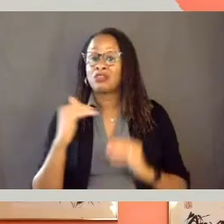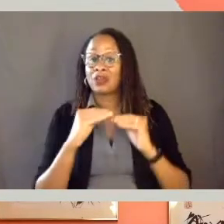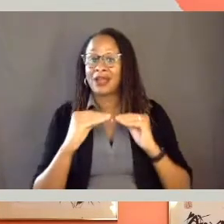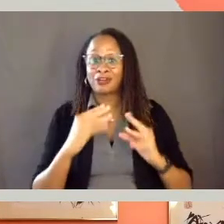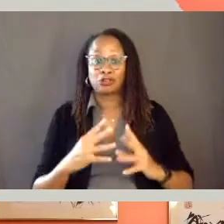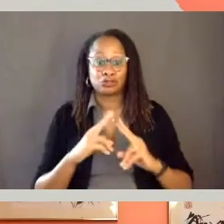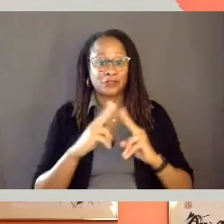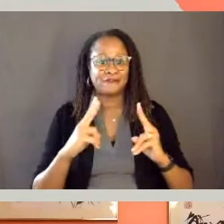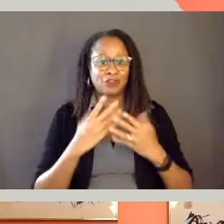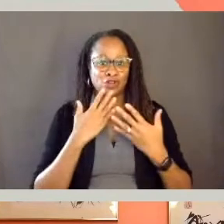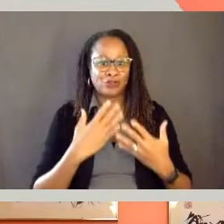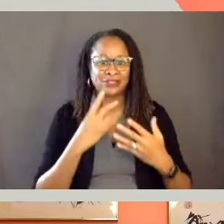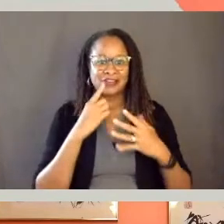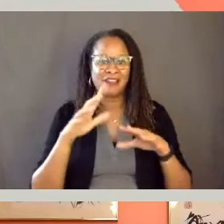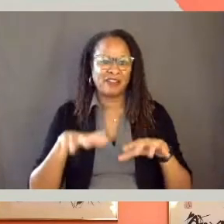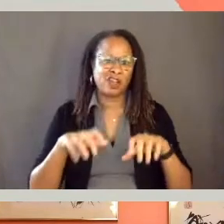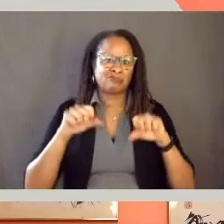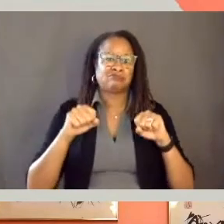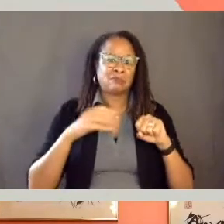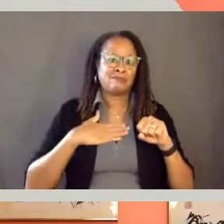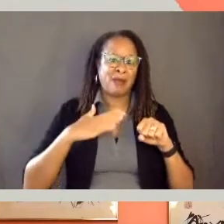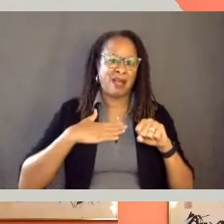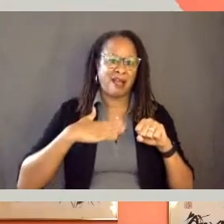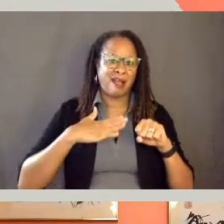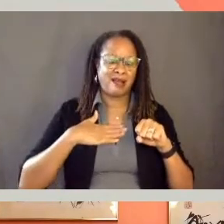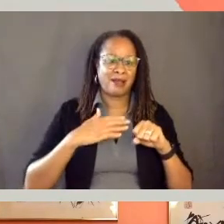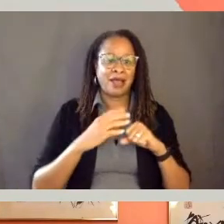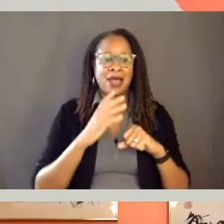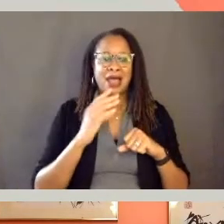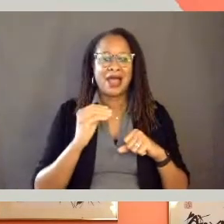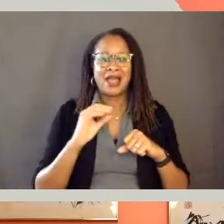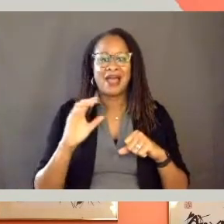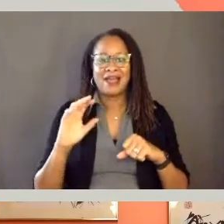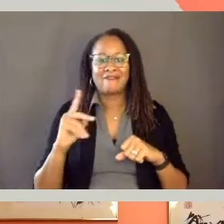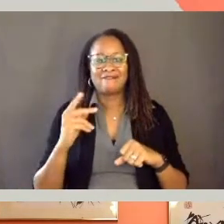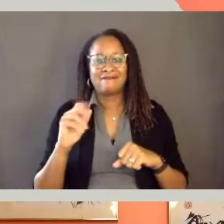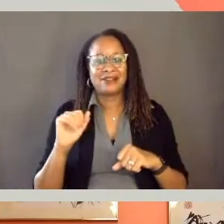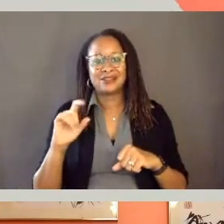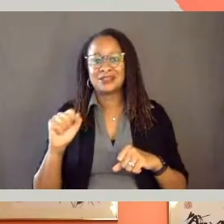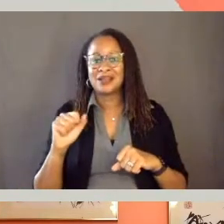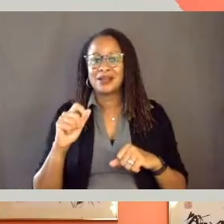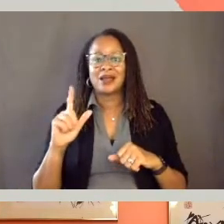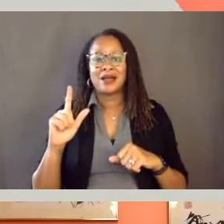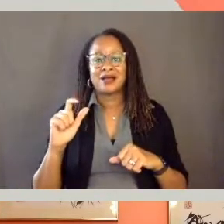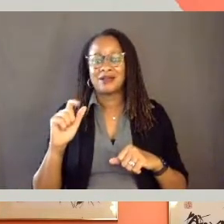and not territorial. And also like Faisal mentioned, there was a lot of material to get through,